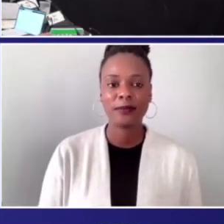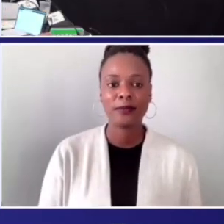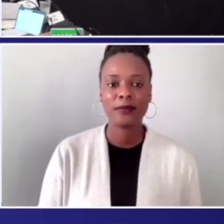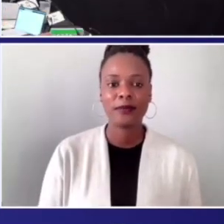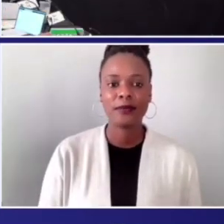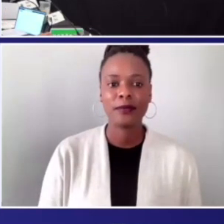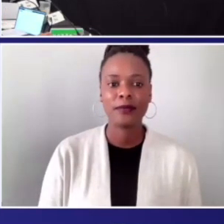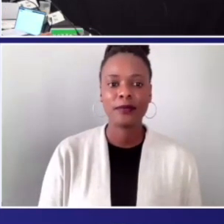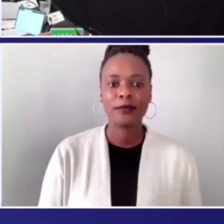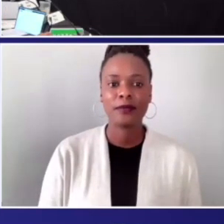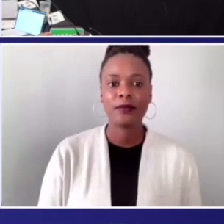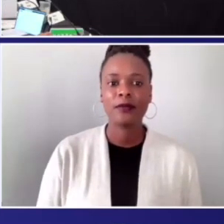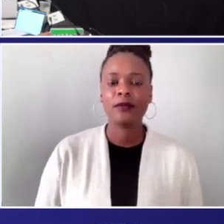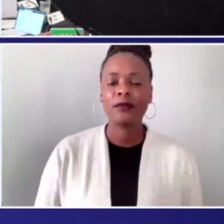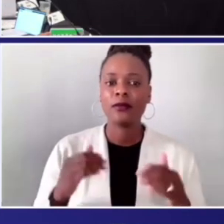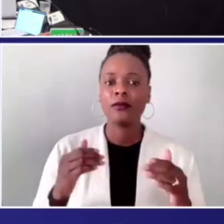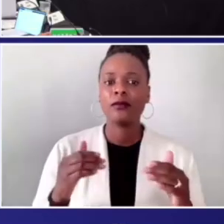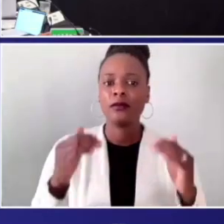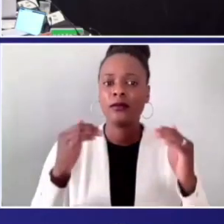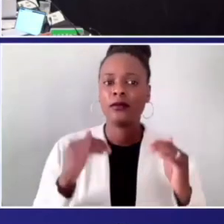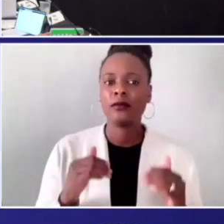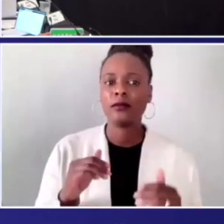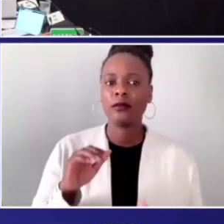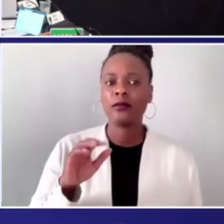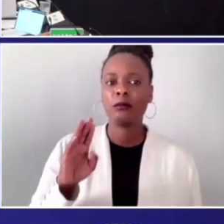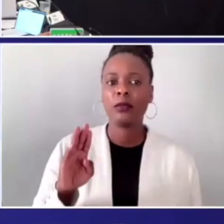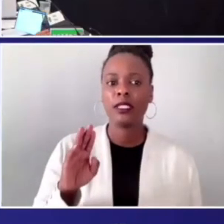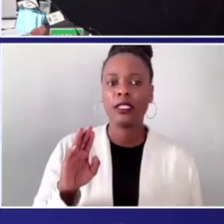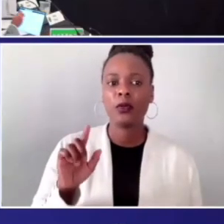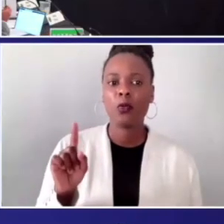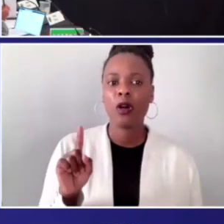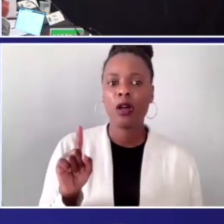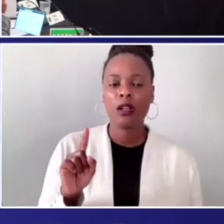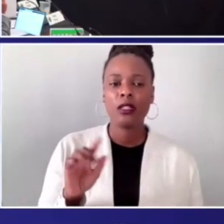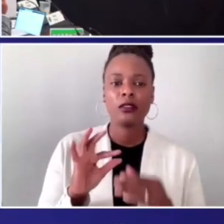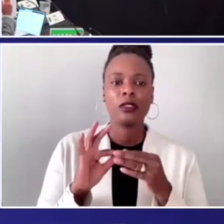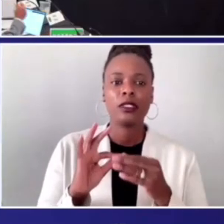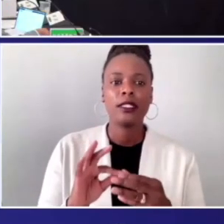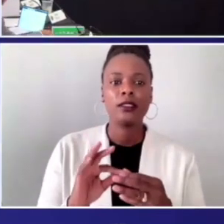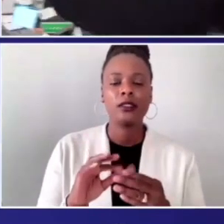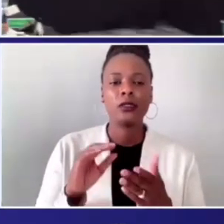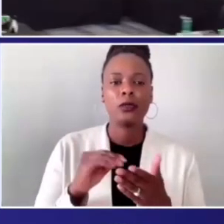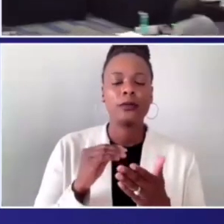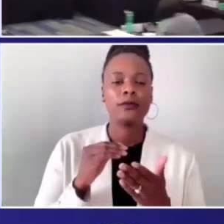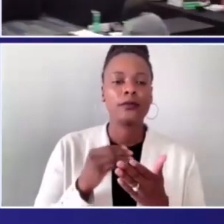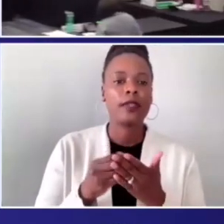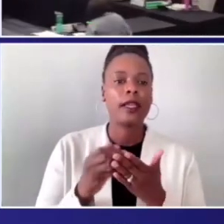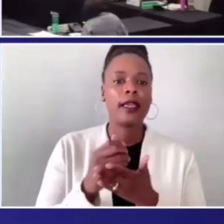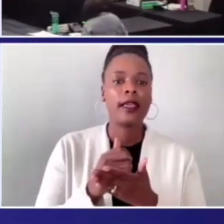Moving to (b)(1) for the Income Based Repayment Plan where it says that the, the borrower can have their payment